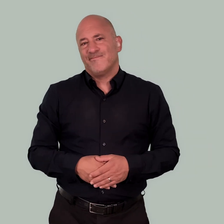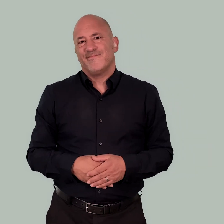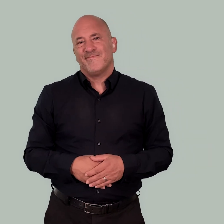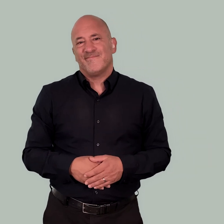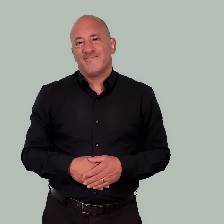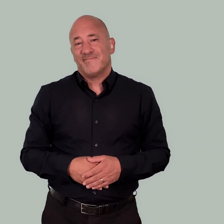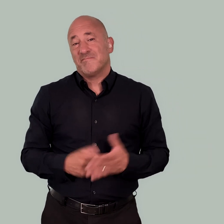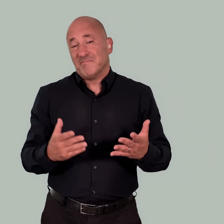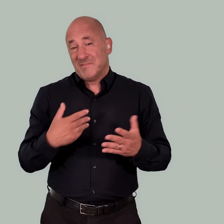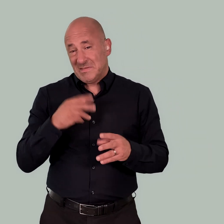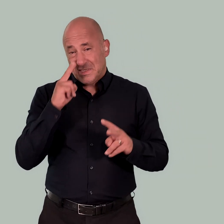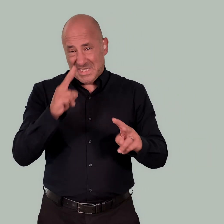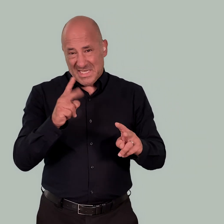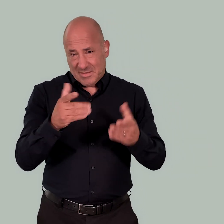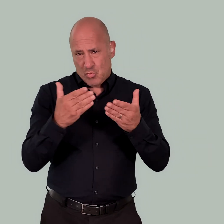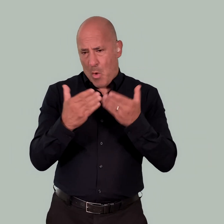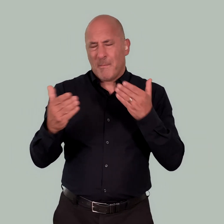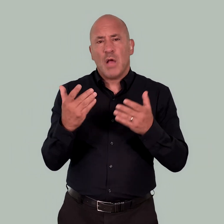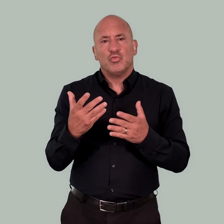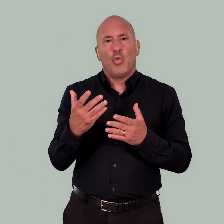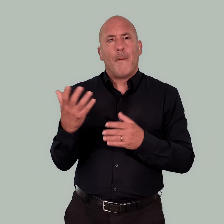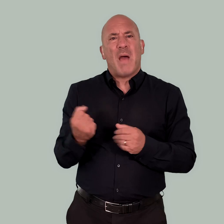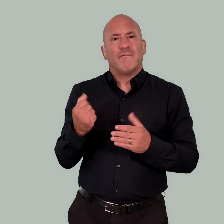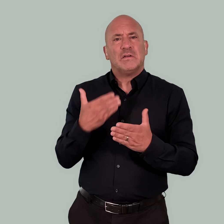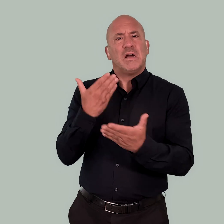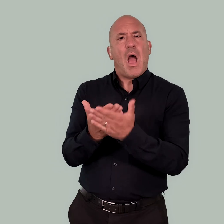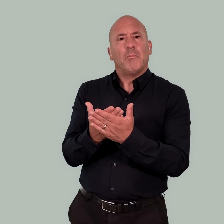As shall be seen, this is in contrast to benefit claims,